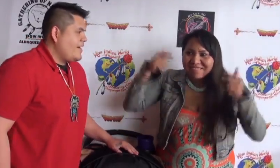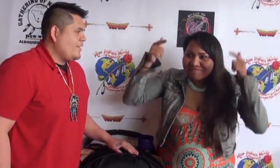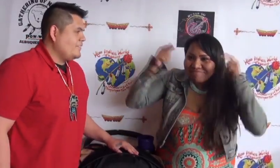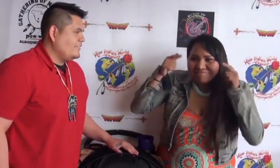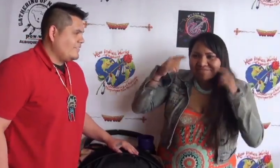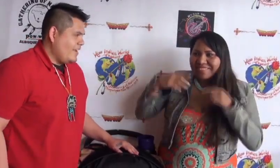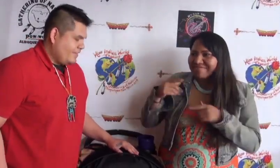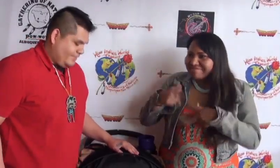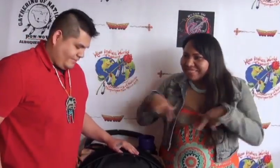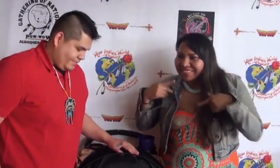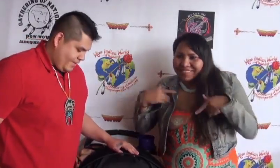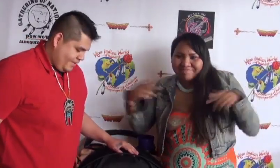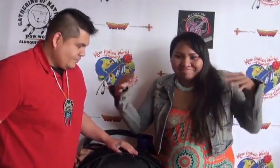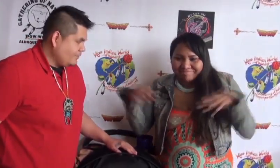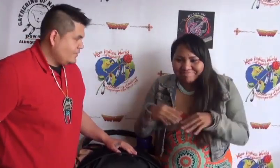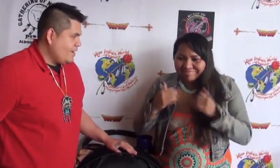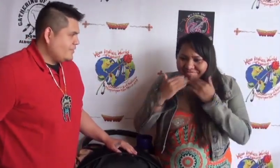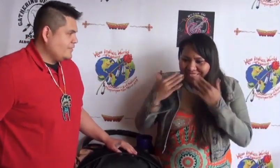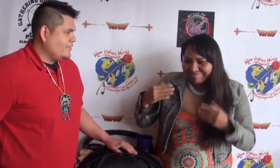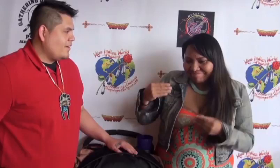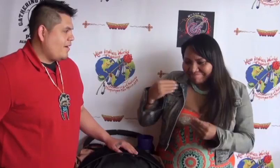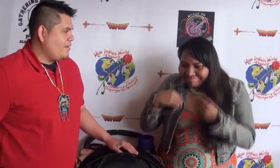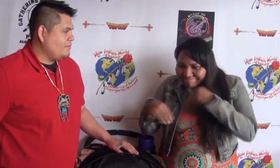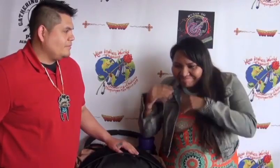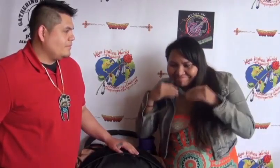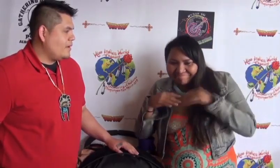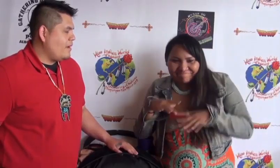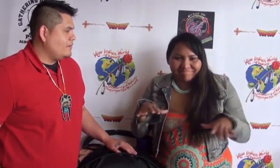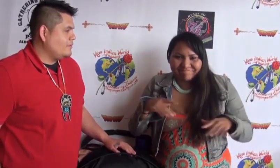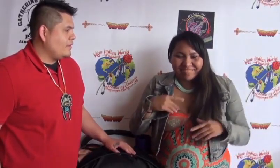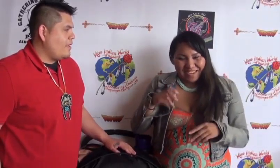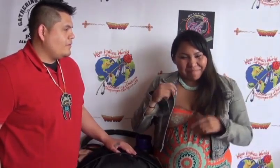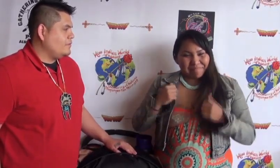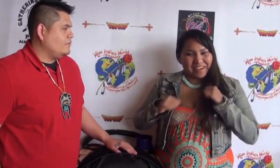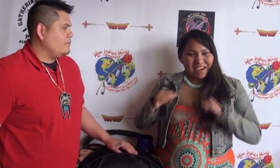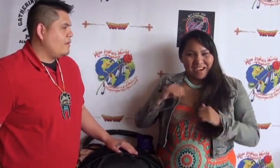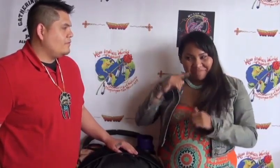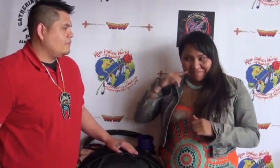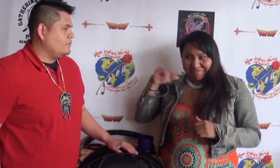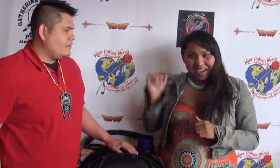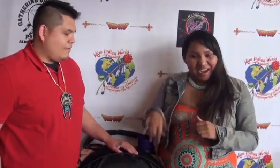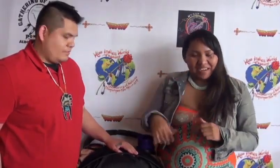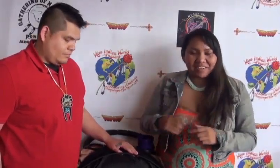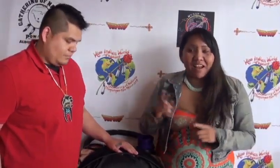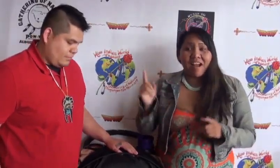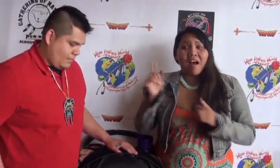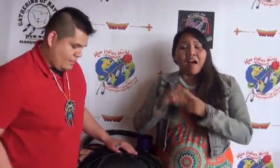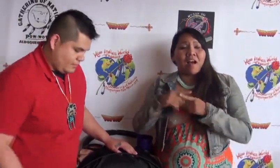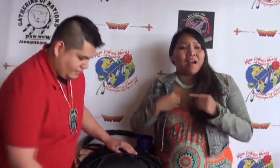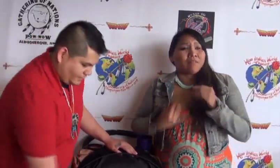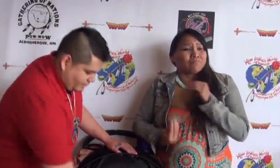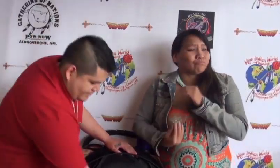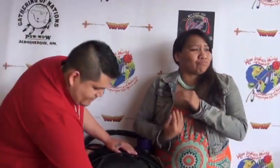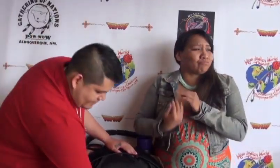Heck, I was even in our school play about the first Thanksgiving!